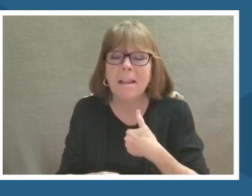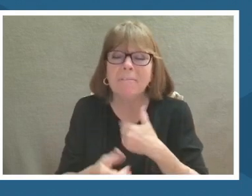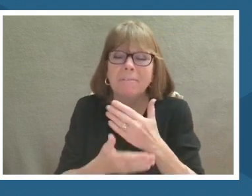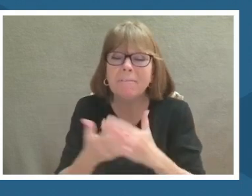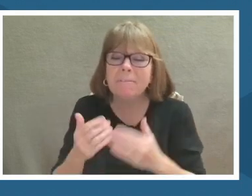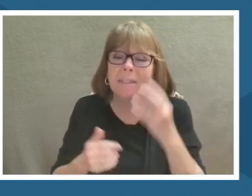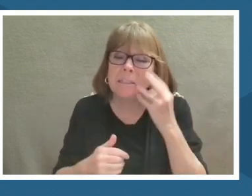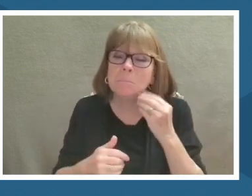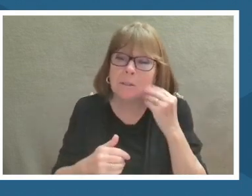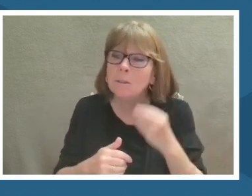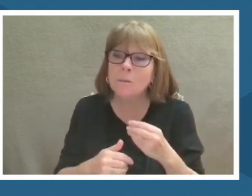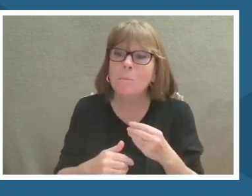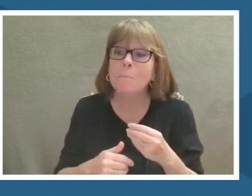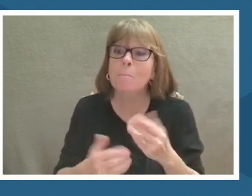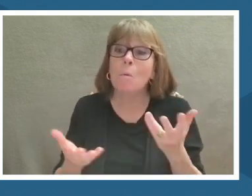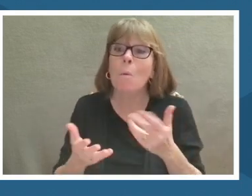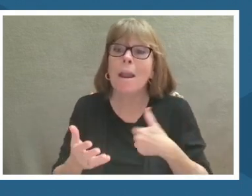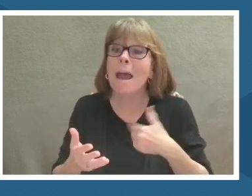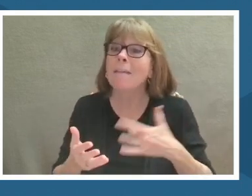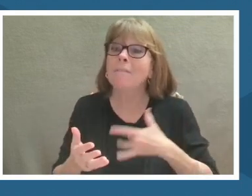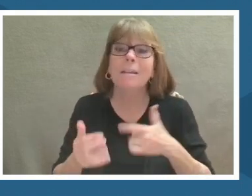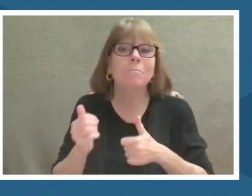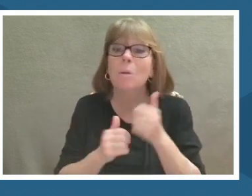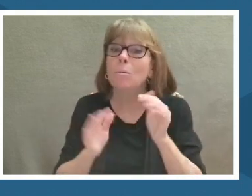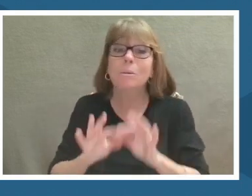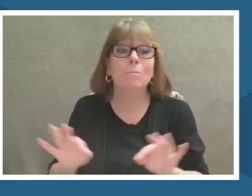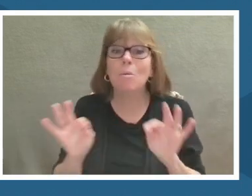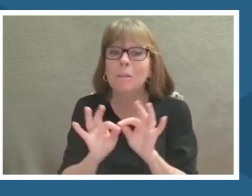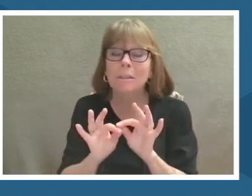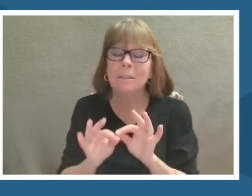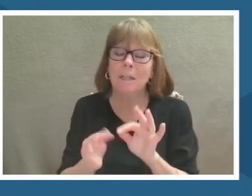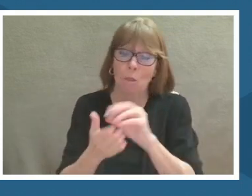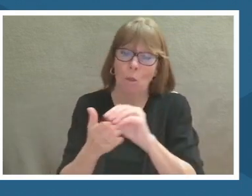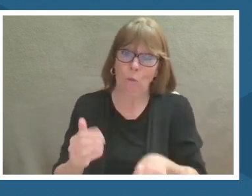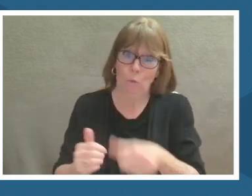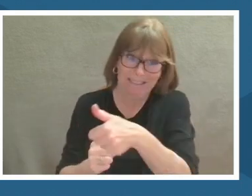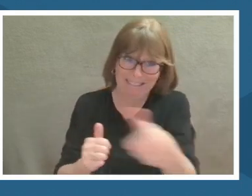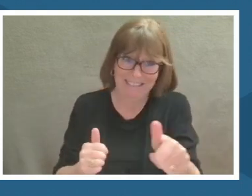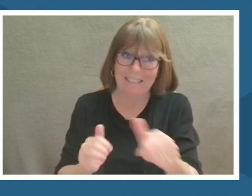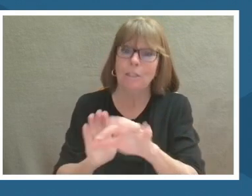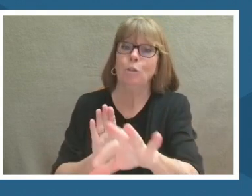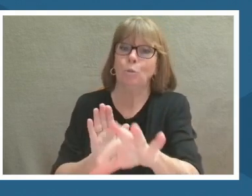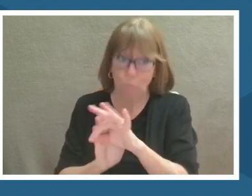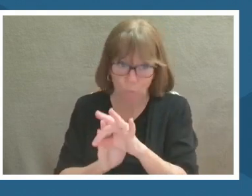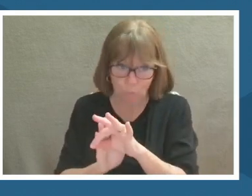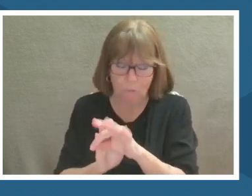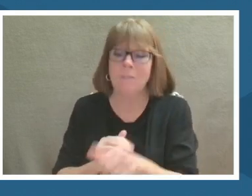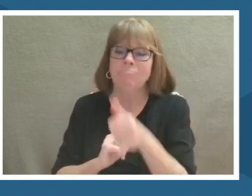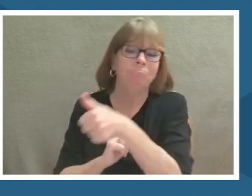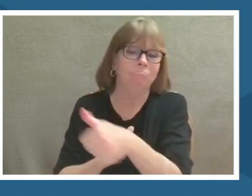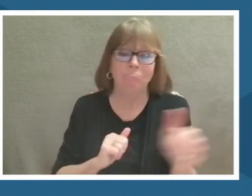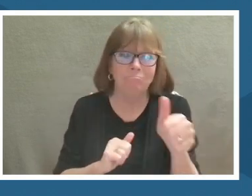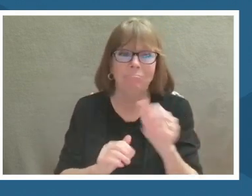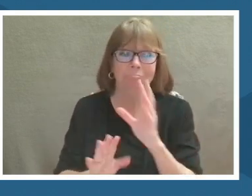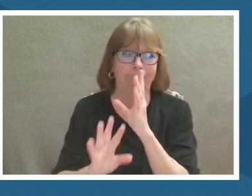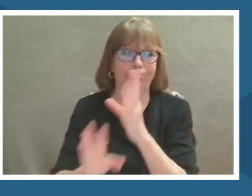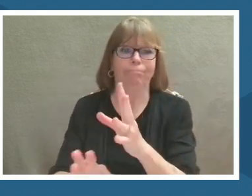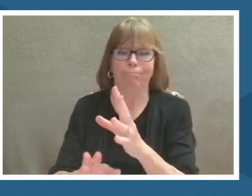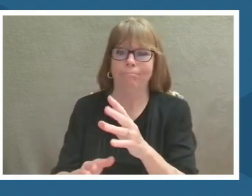most uh important is is student choice and student voice and i think you know